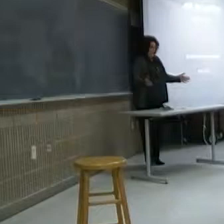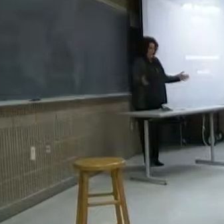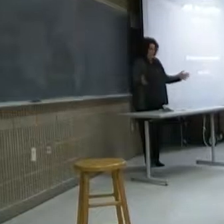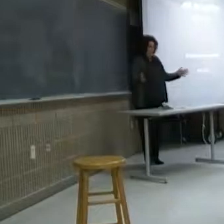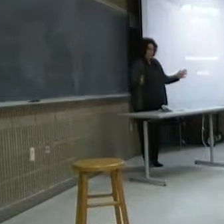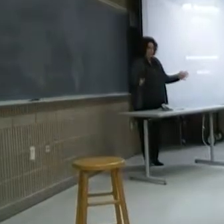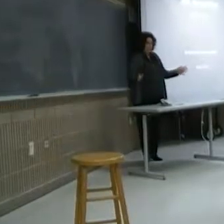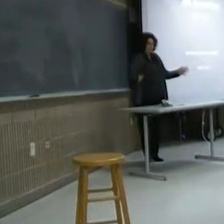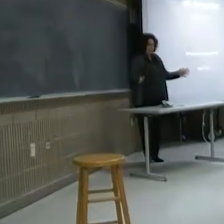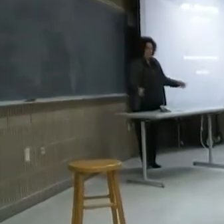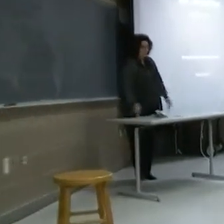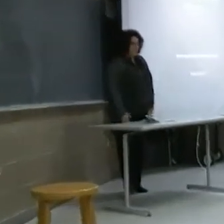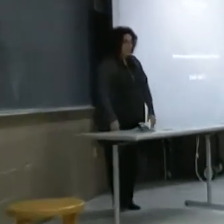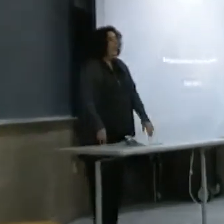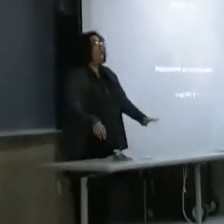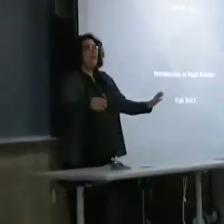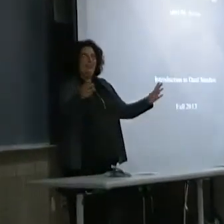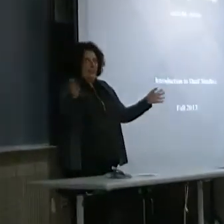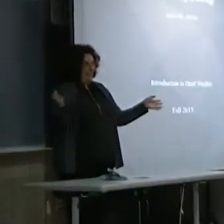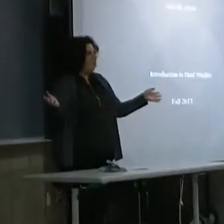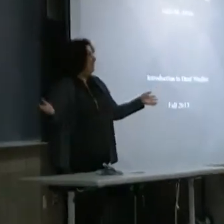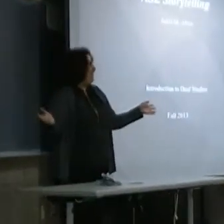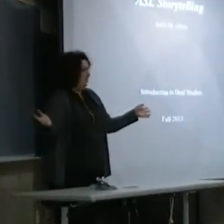Good afternoon